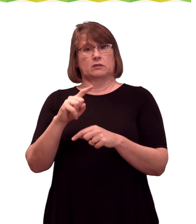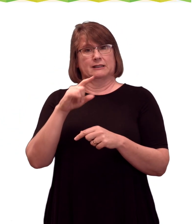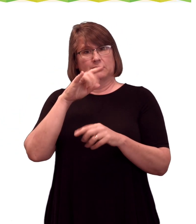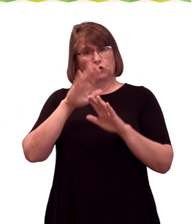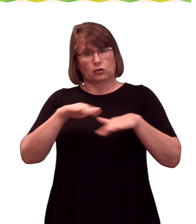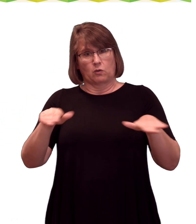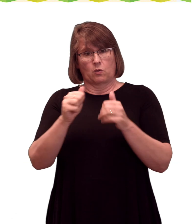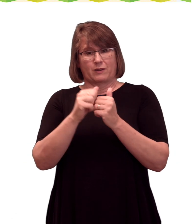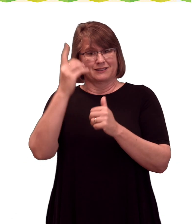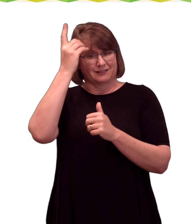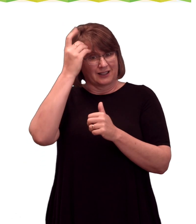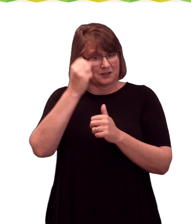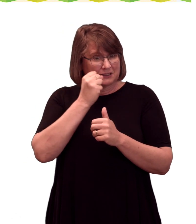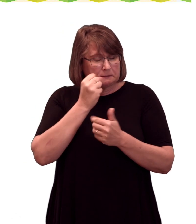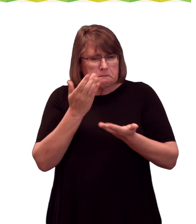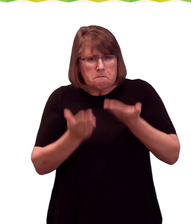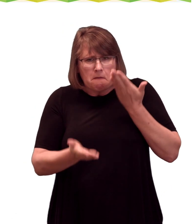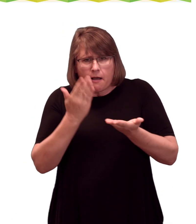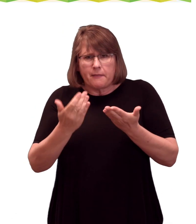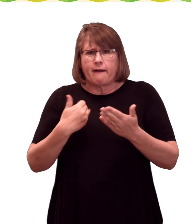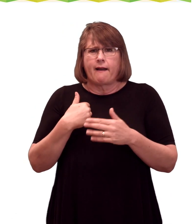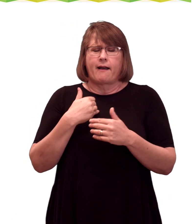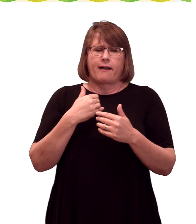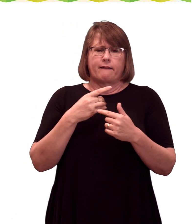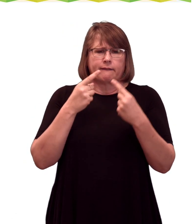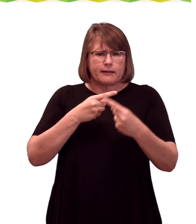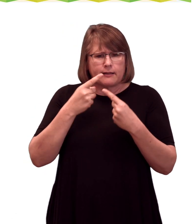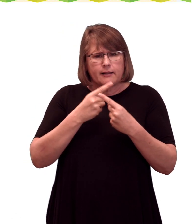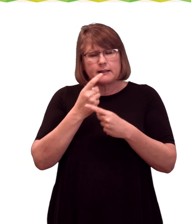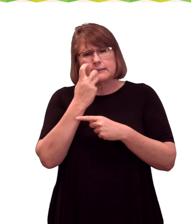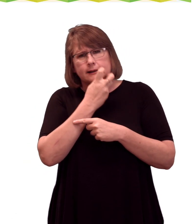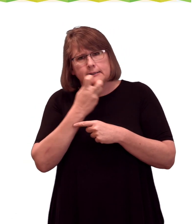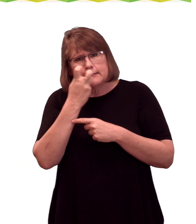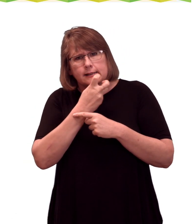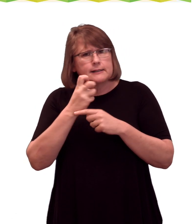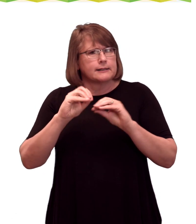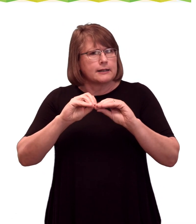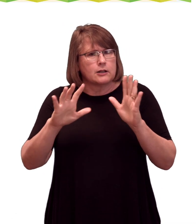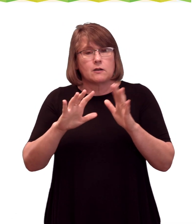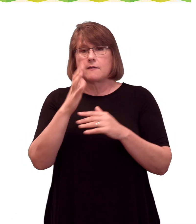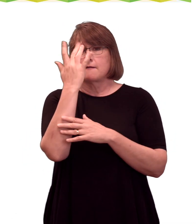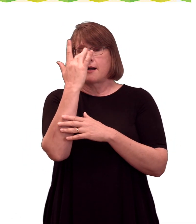They may also have difficulty with speech